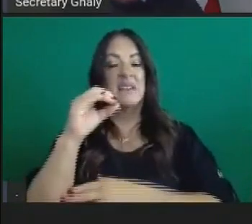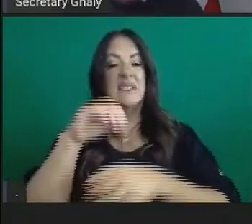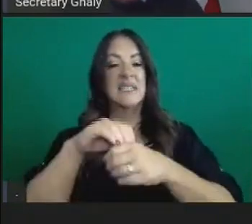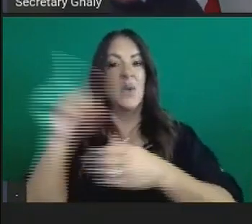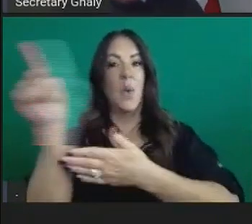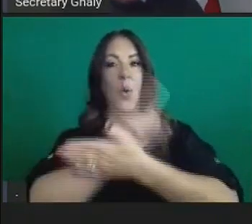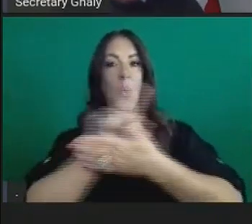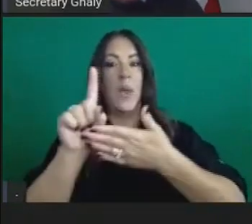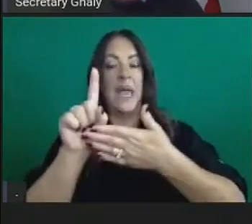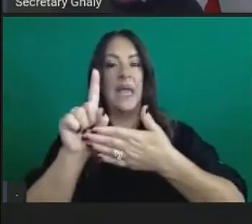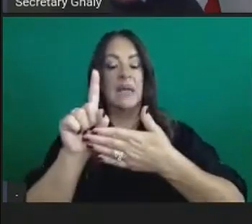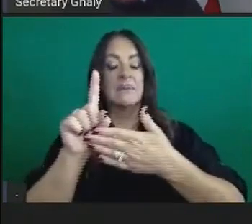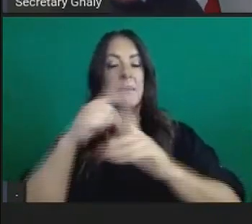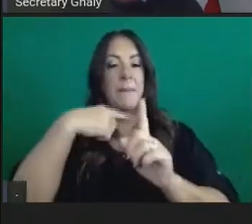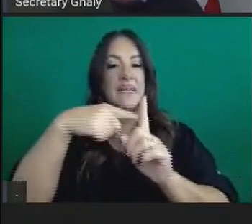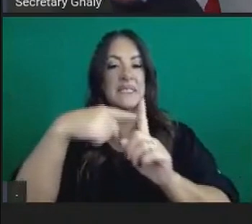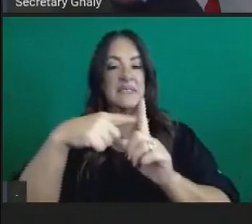OVER THE LAST MANY DAYS.